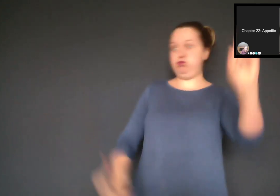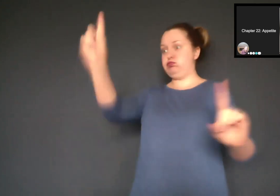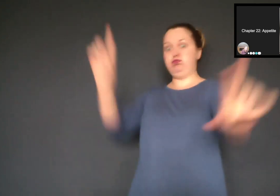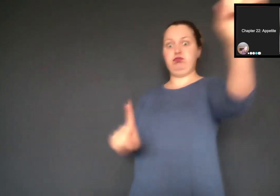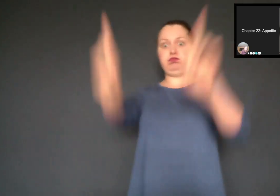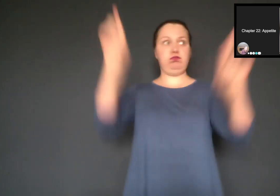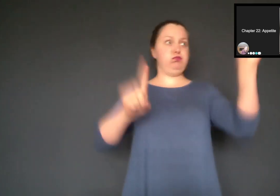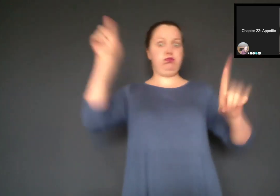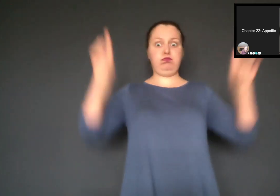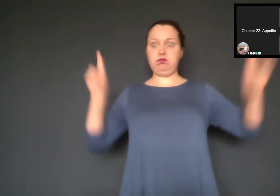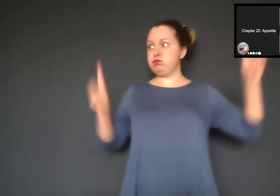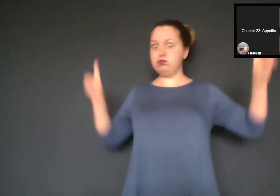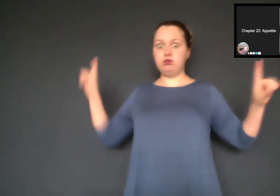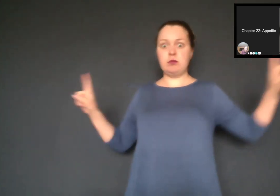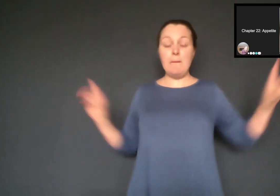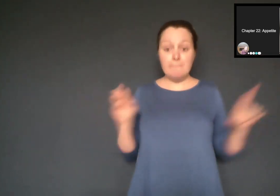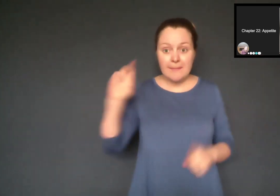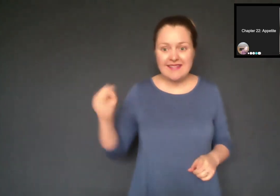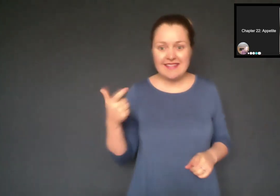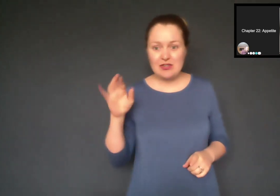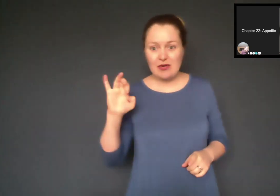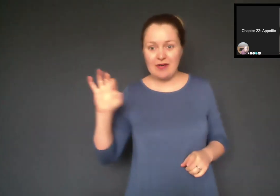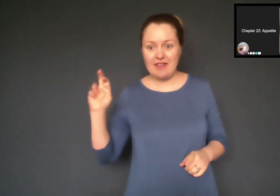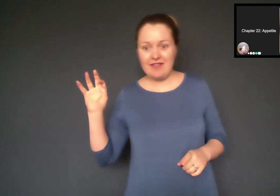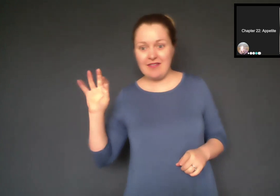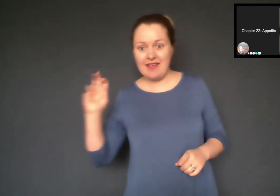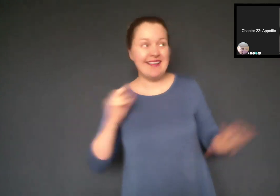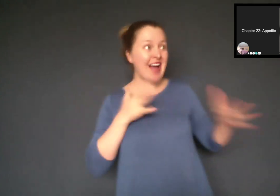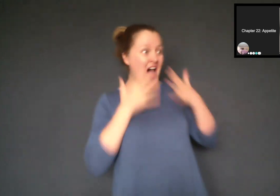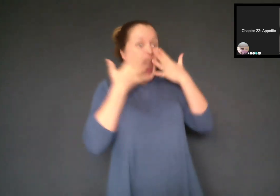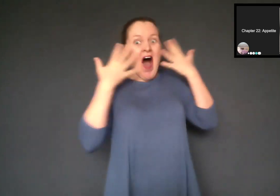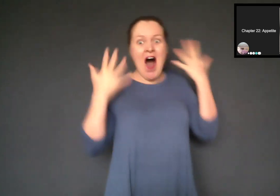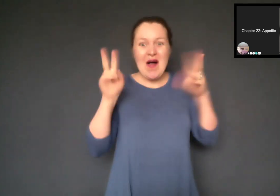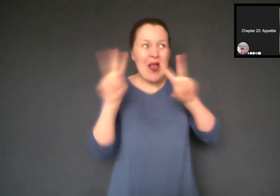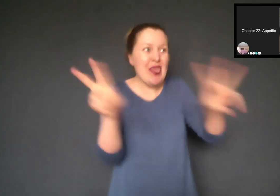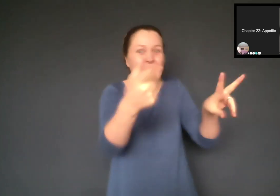pressed up between the blades of grass mrs griffin began to laugh with delight look at them she said